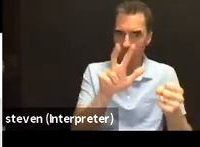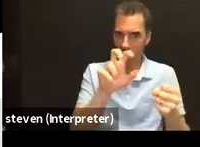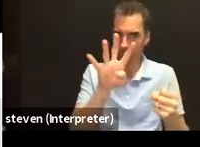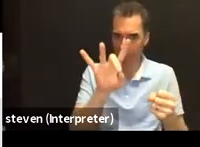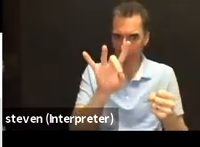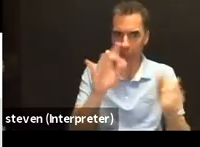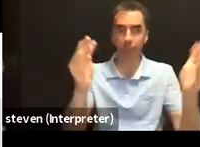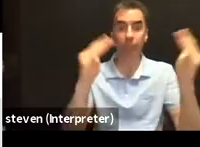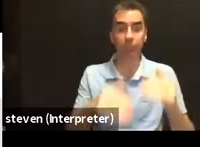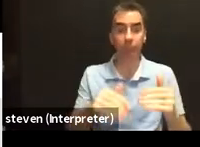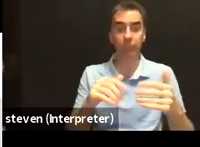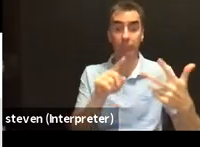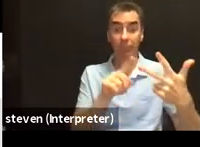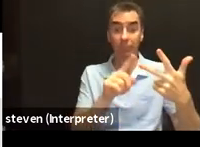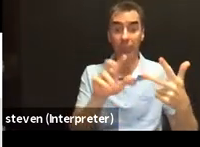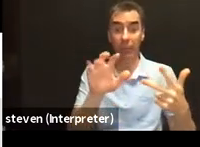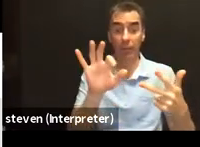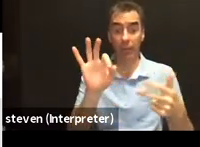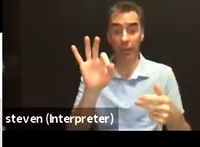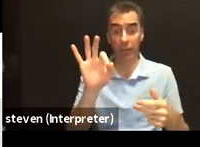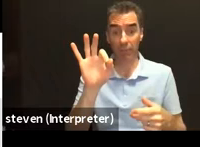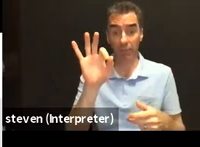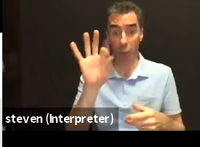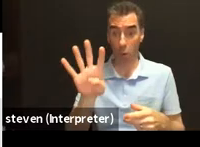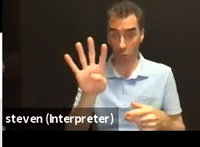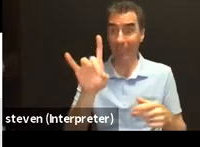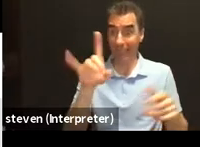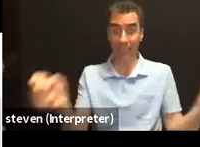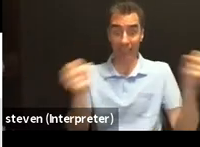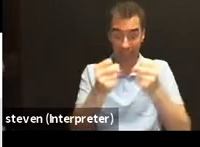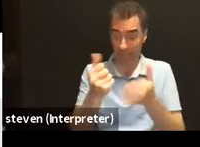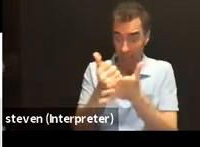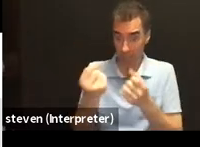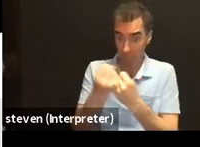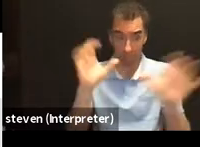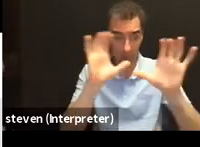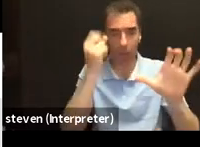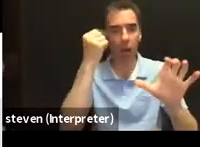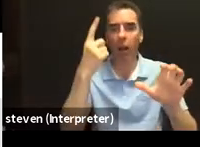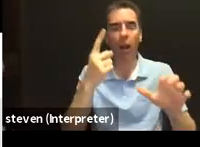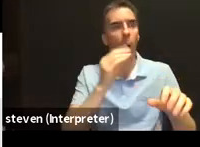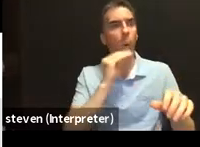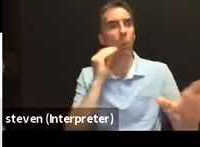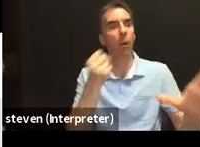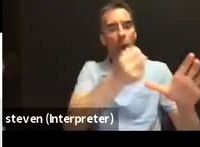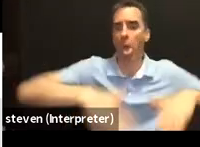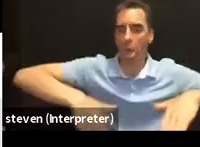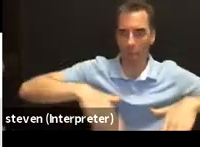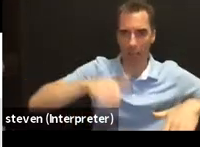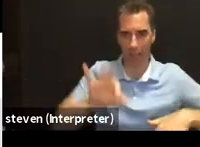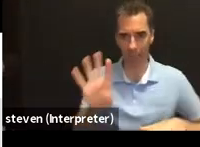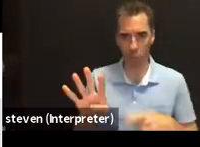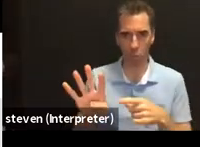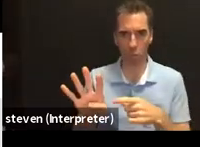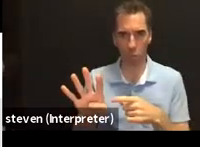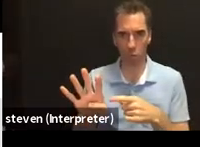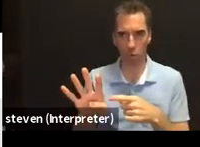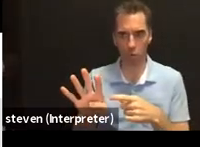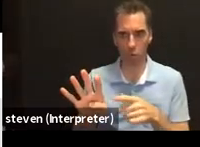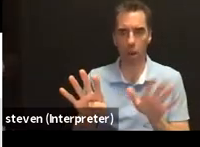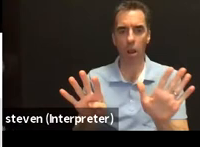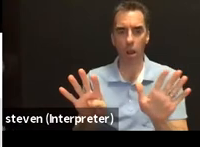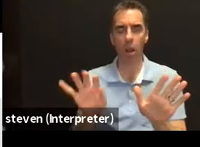maria.rodriguez: 94 people that have been matched and then the house. Now this is the high number of people that are much wonder when someone is much recorded entry system, it means that the client has already gathered all the documentation.